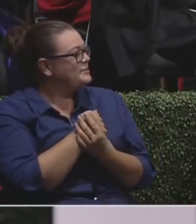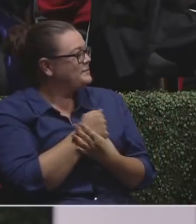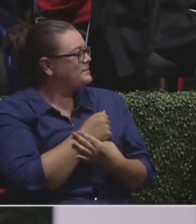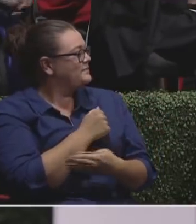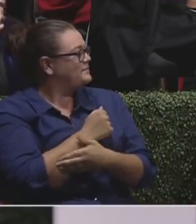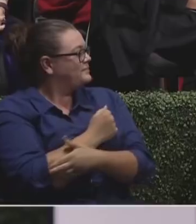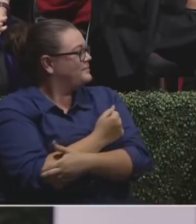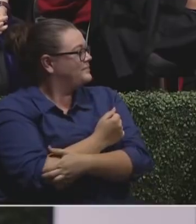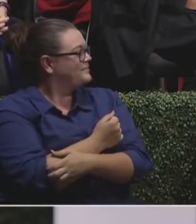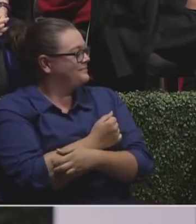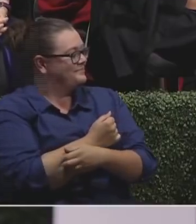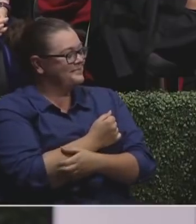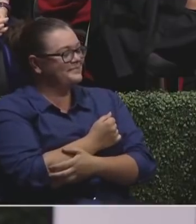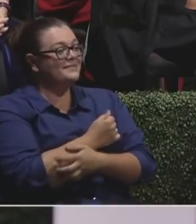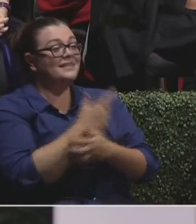LET'S GIVE THEM OUR THANKS.